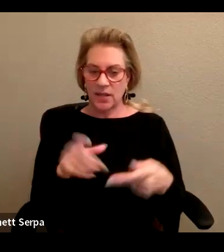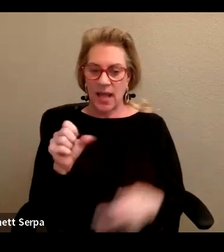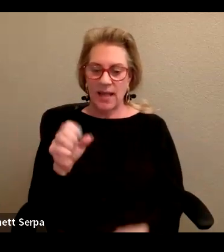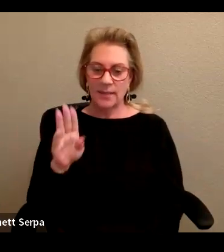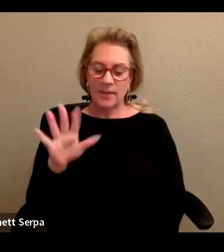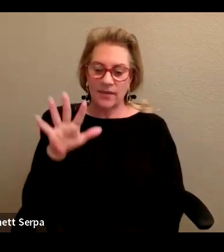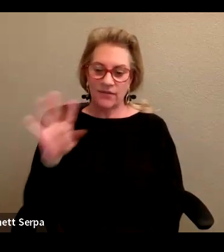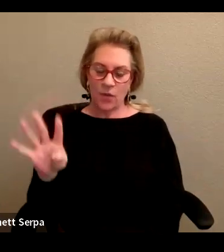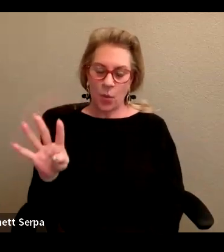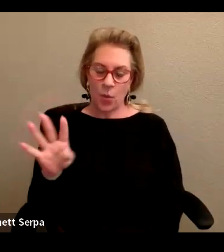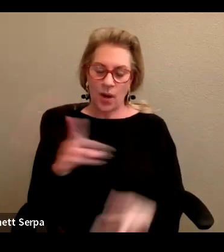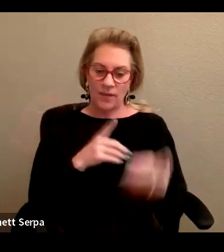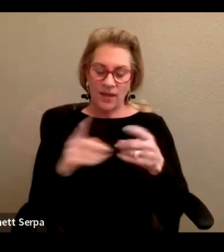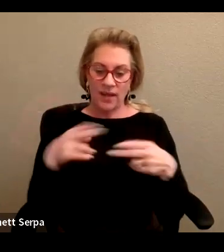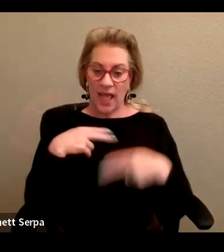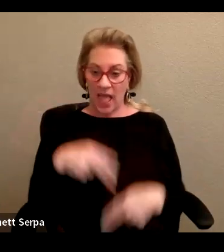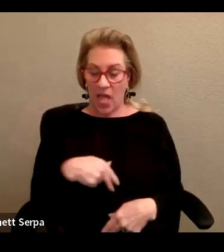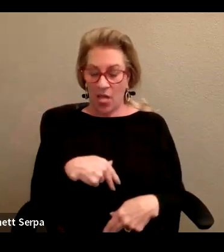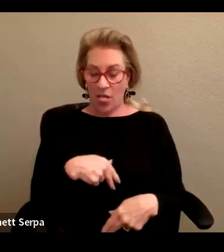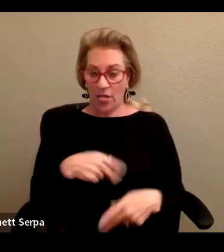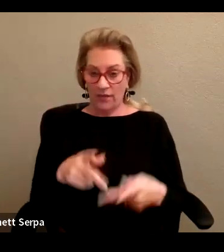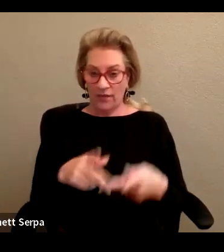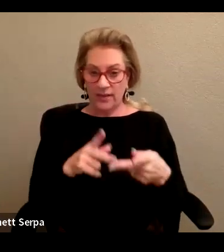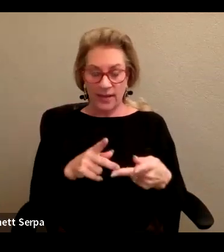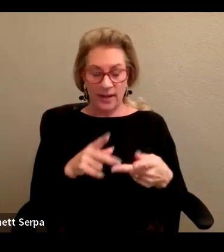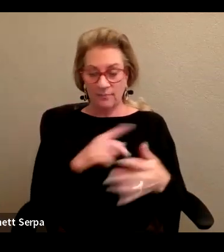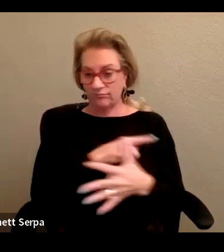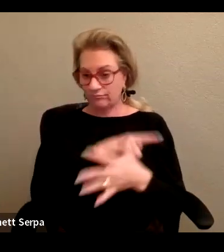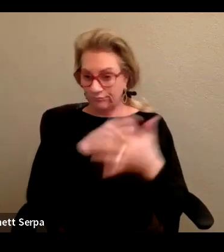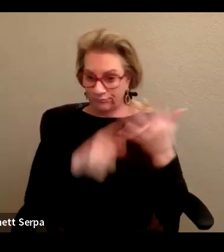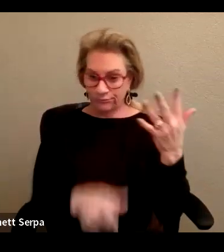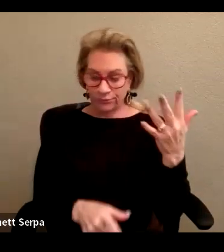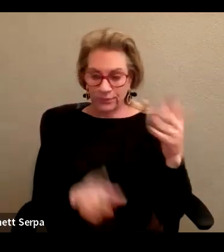defines health facility broadly to include many different types of Health Facilities